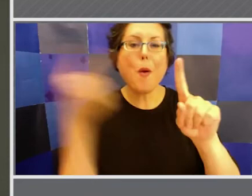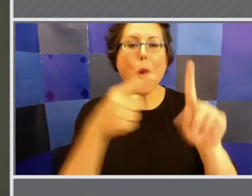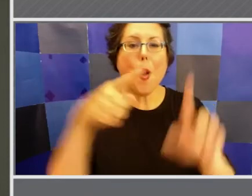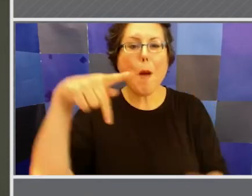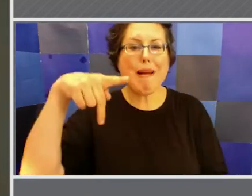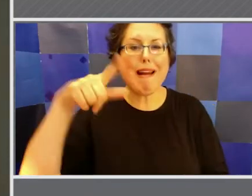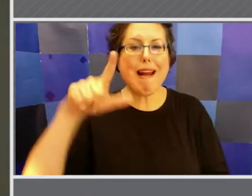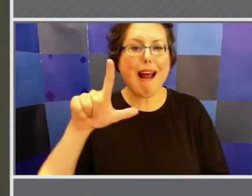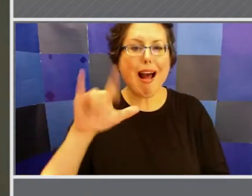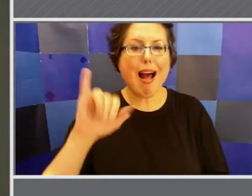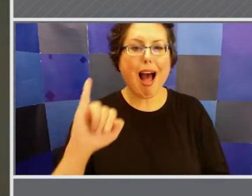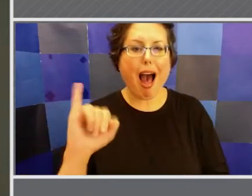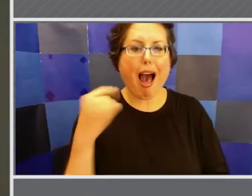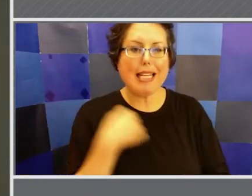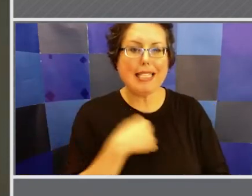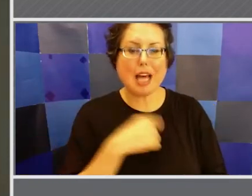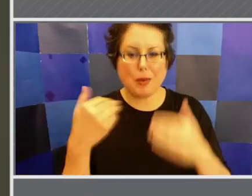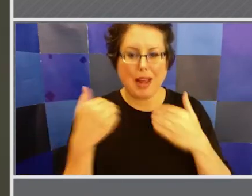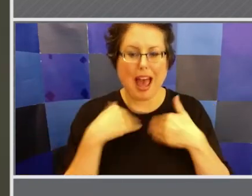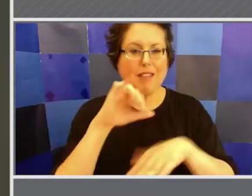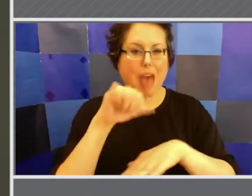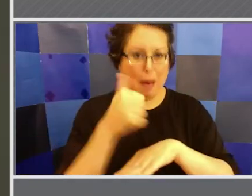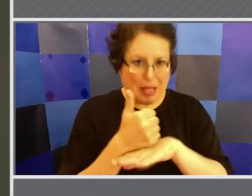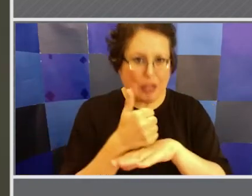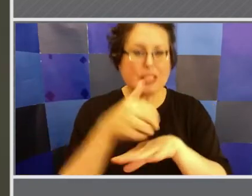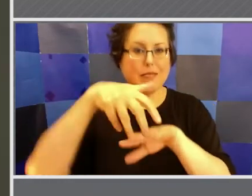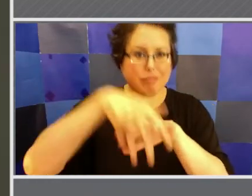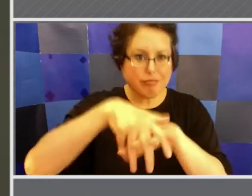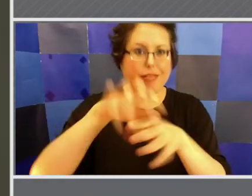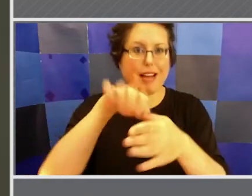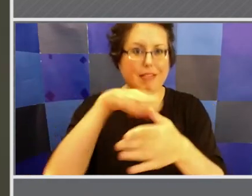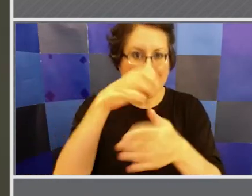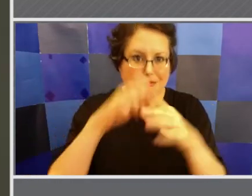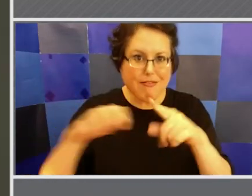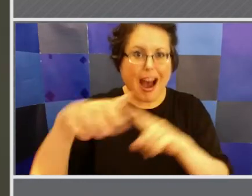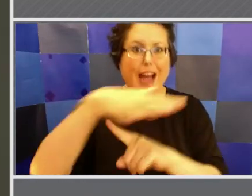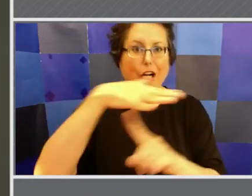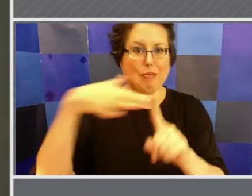built environment in Pittsburgh is safe and we're empowered to carry out this mission,